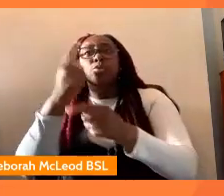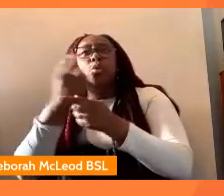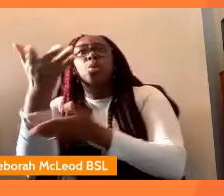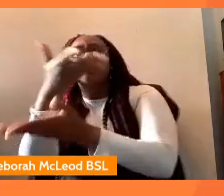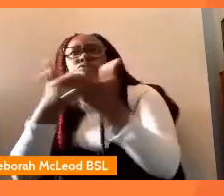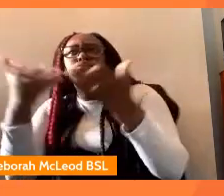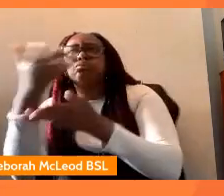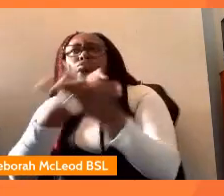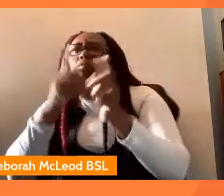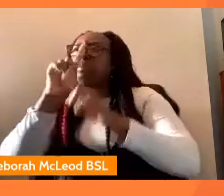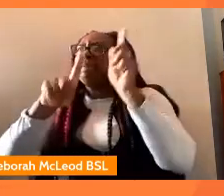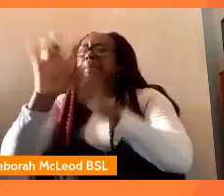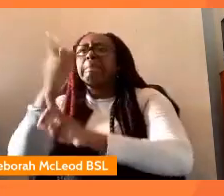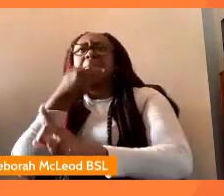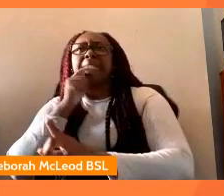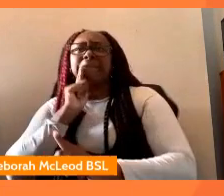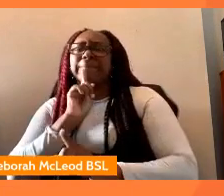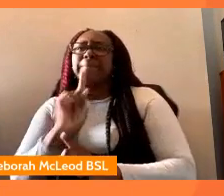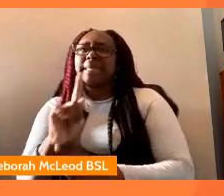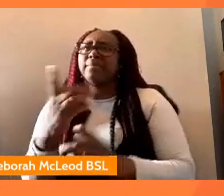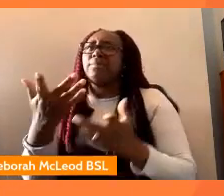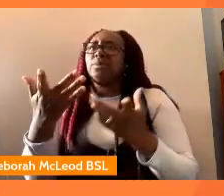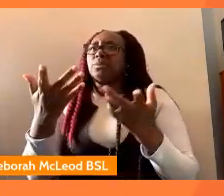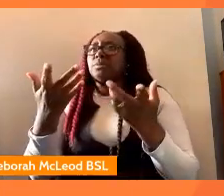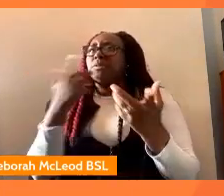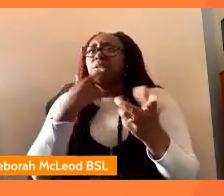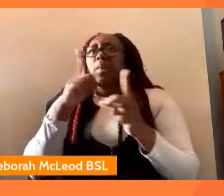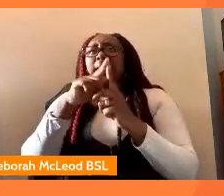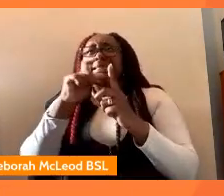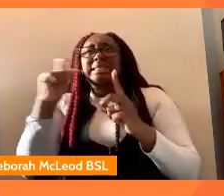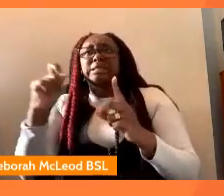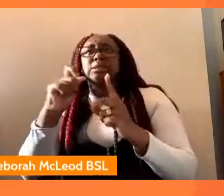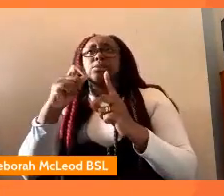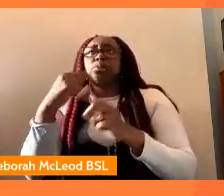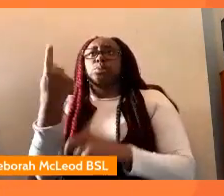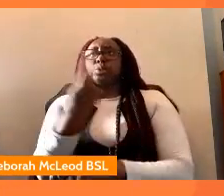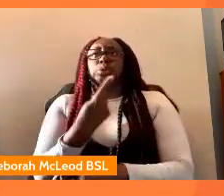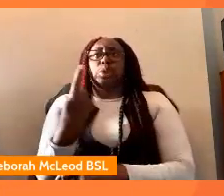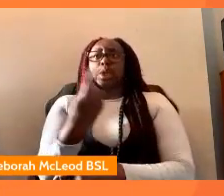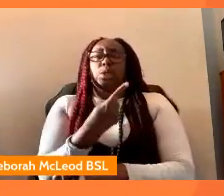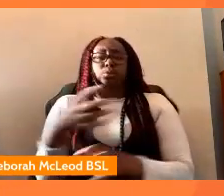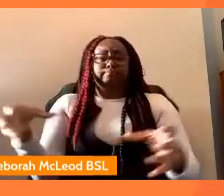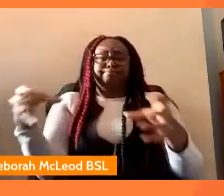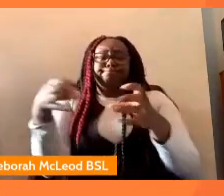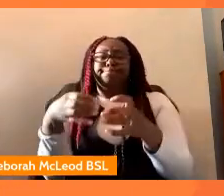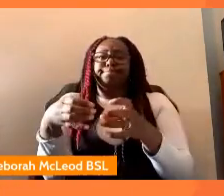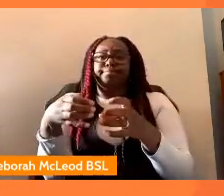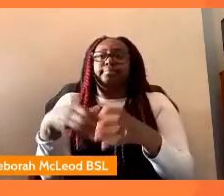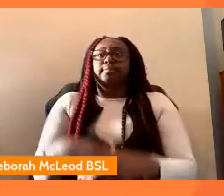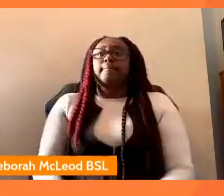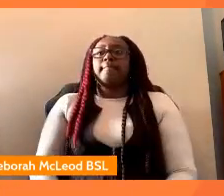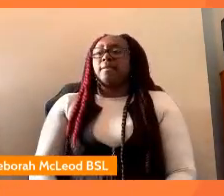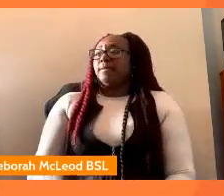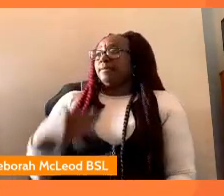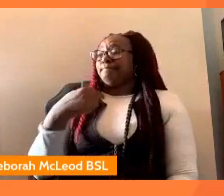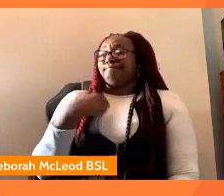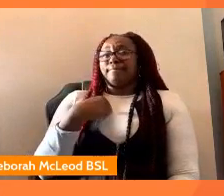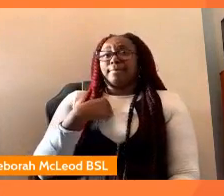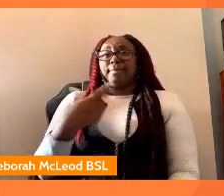We exist in ever-decreasing digital circles. Personally I think that the future of media and the arts was characterised